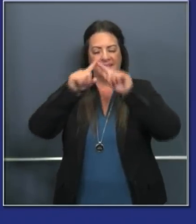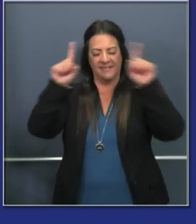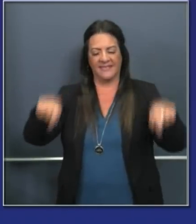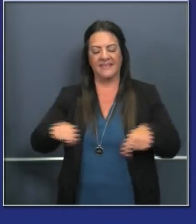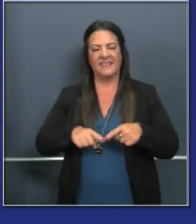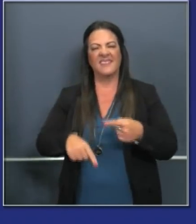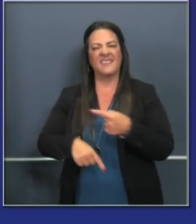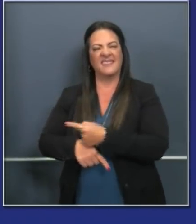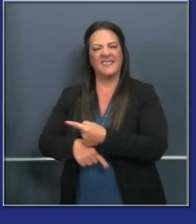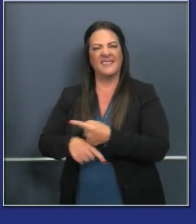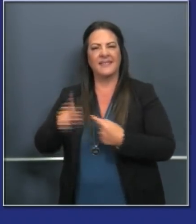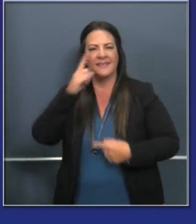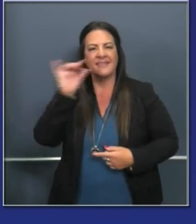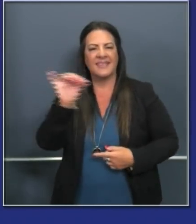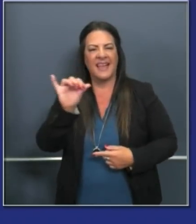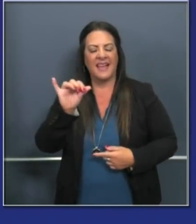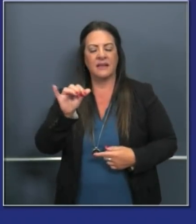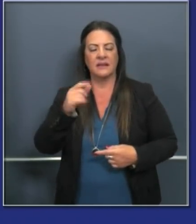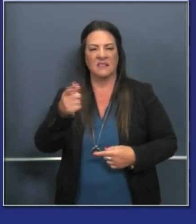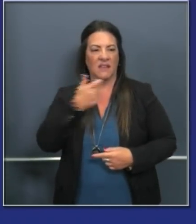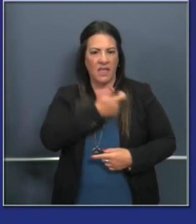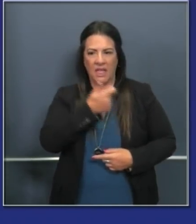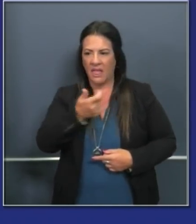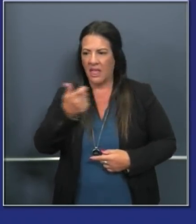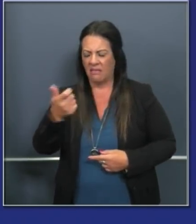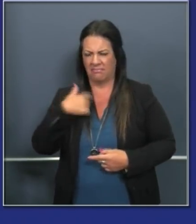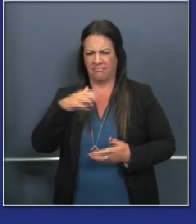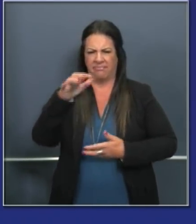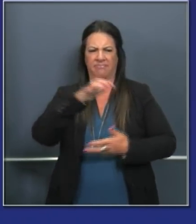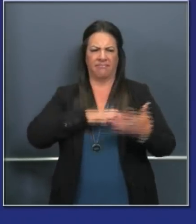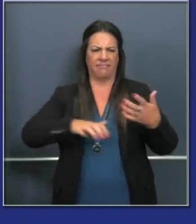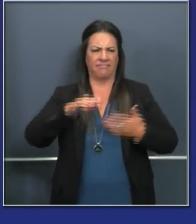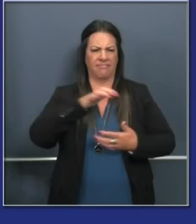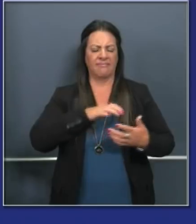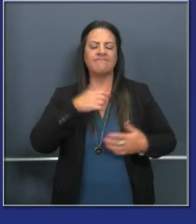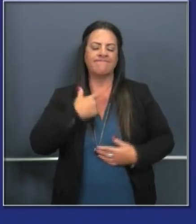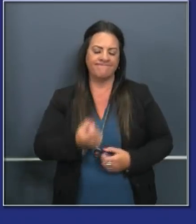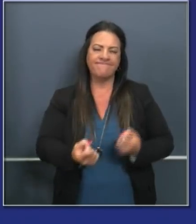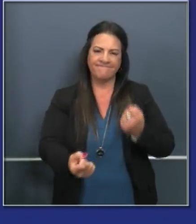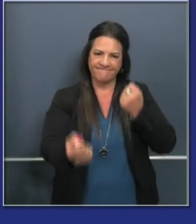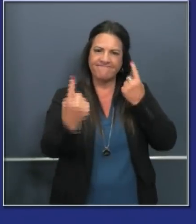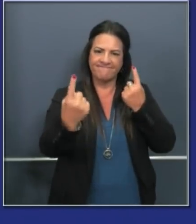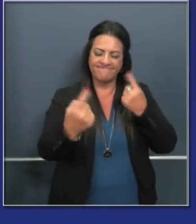DIFFERENT MODELS ARE PUT UP CHARTS AND GRAPHS WAVES DOTS AND IF YOU'RE LIKE ME THEY